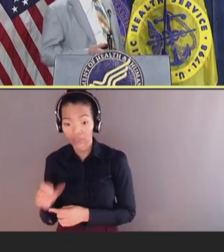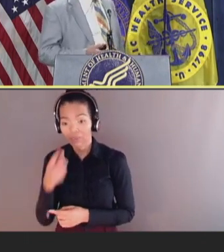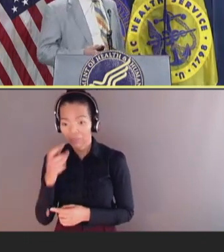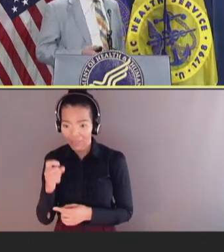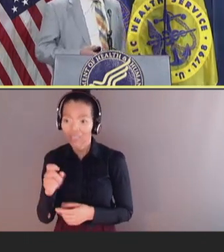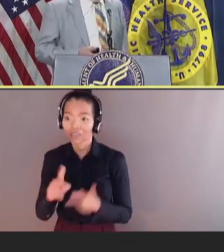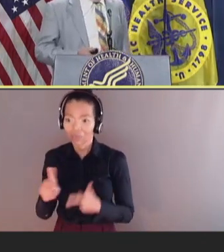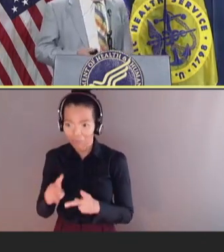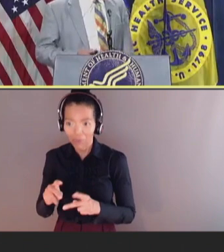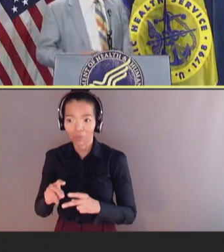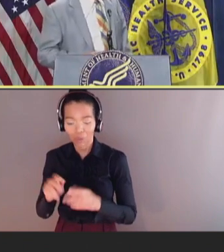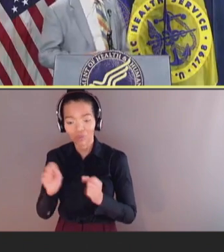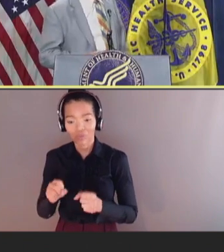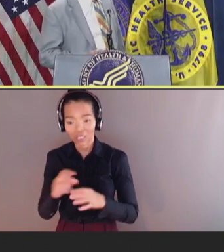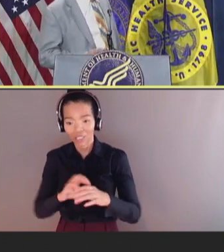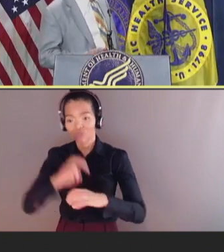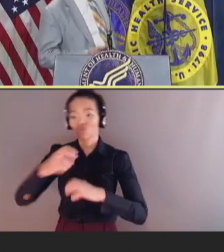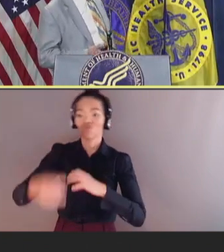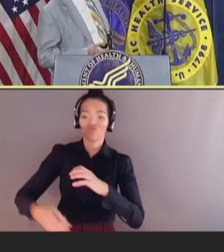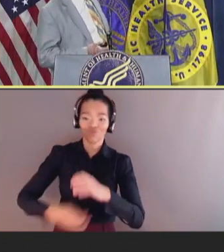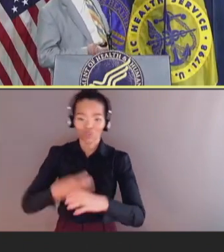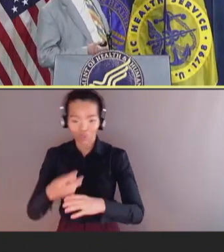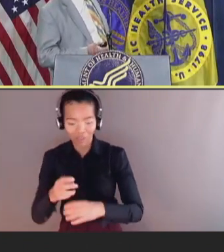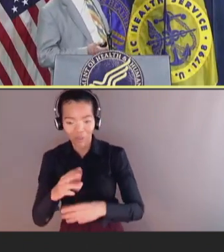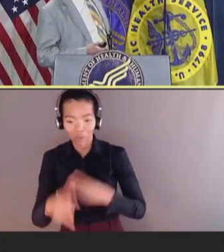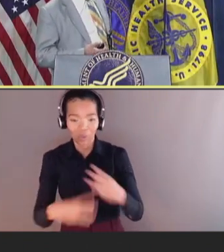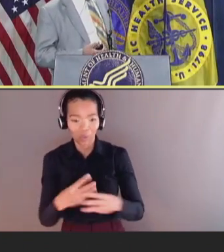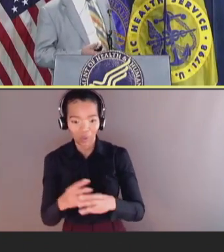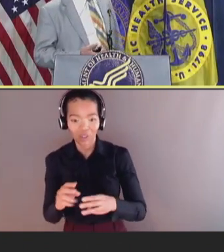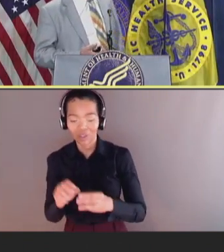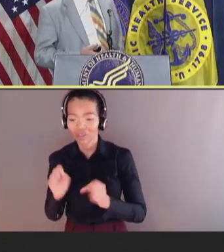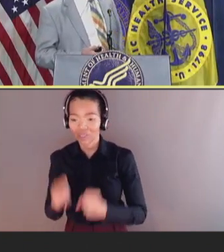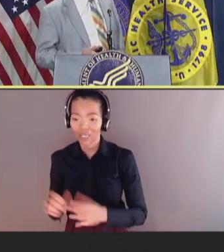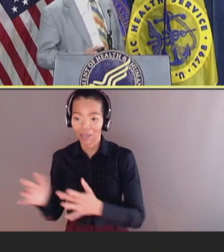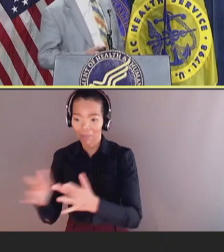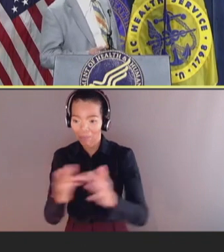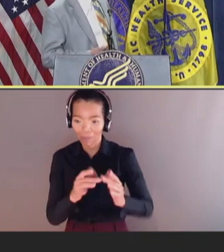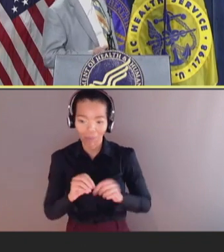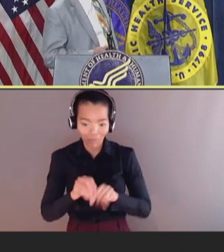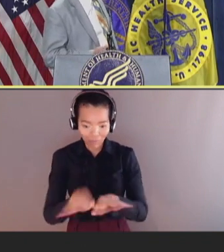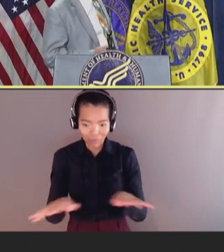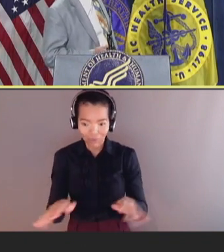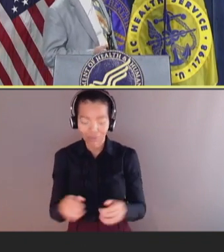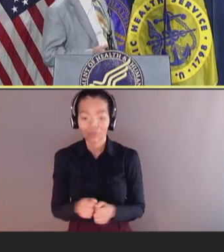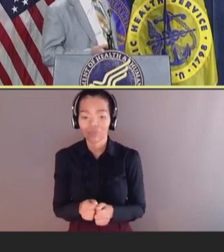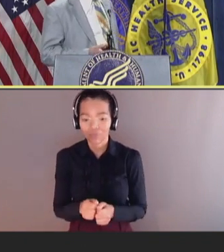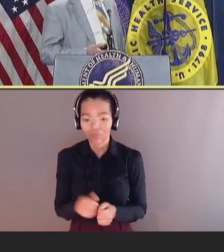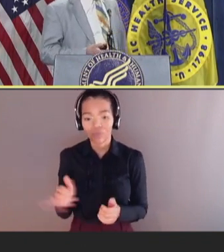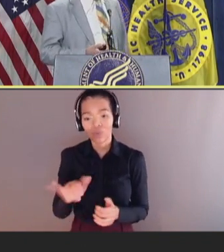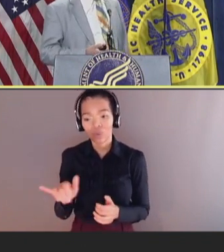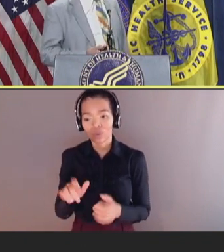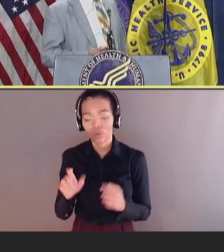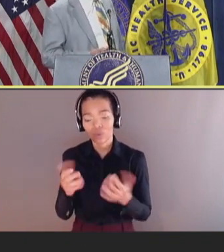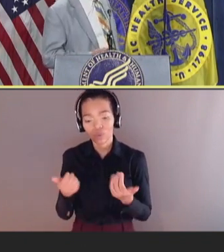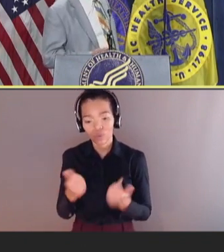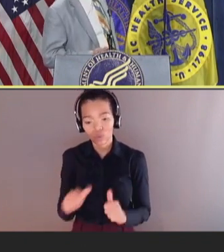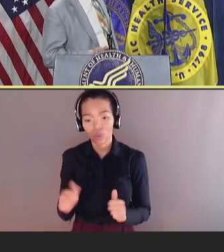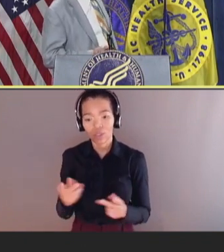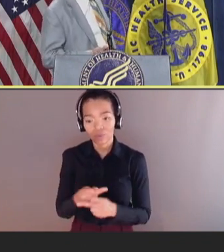drug resistance and the requirement for long term treatments that can be toxic.